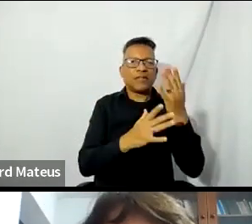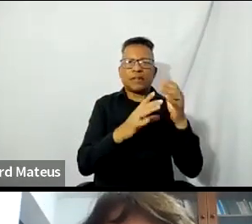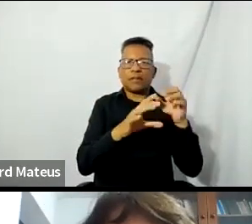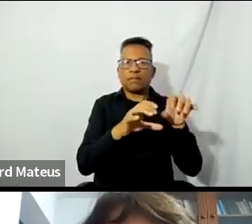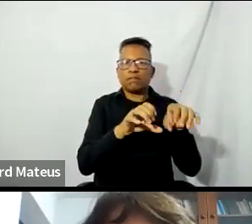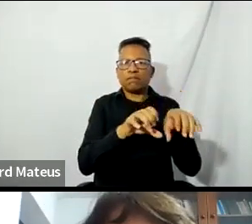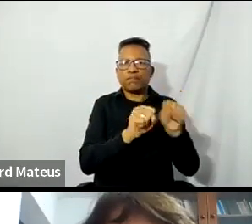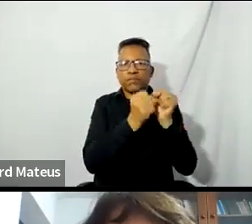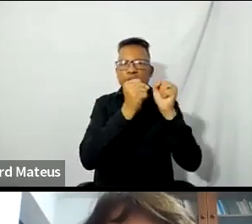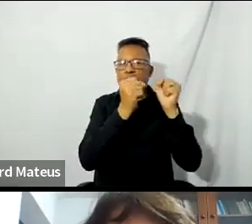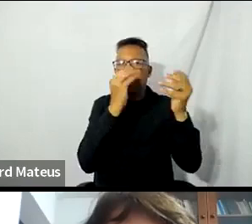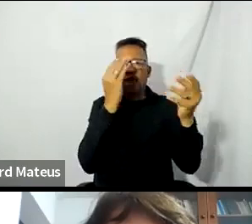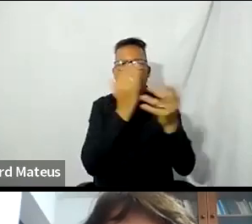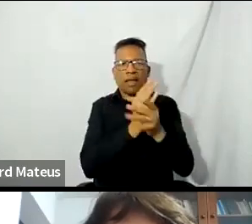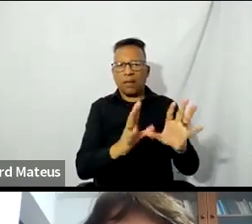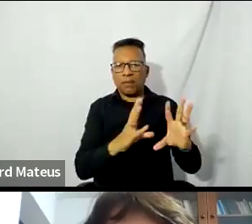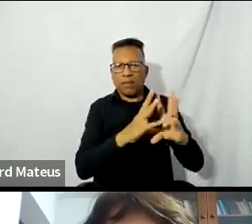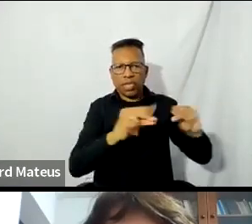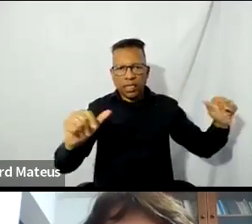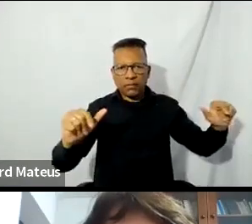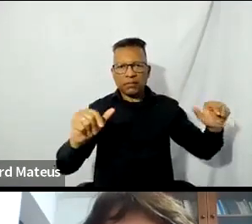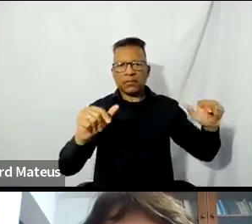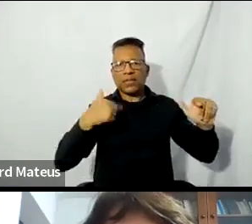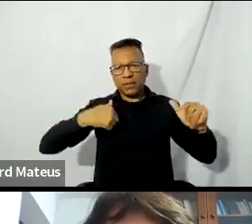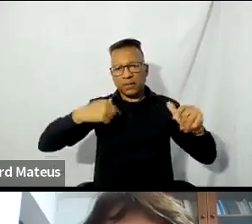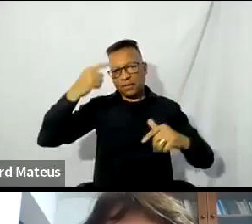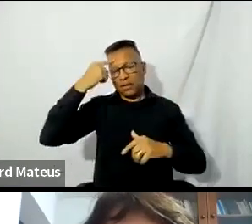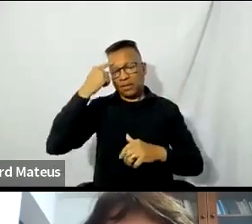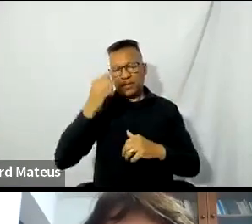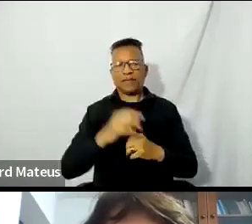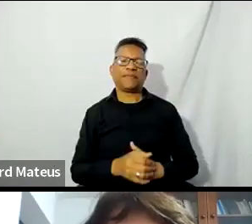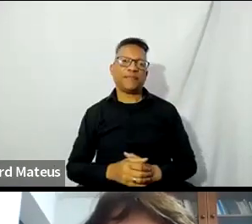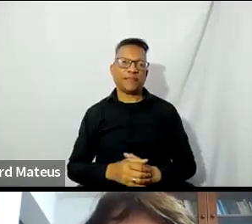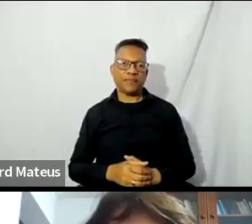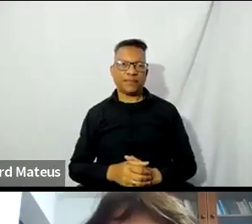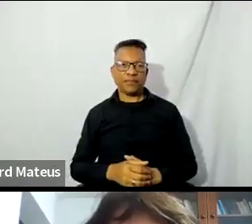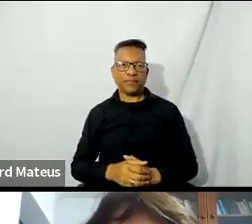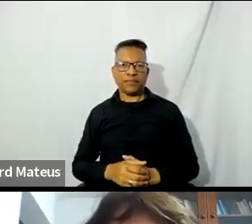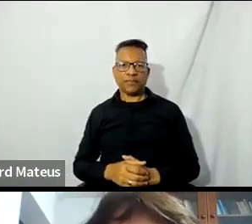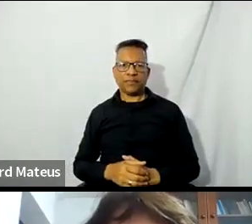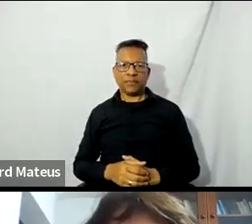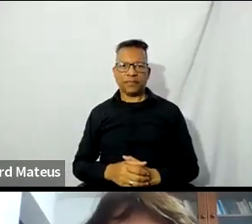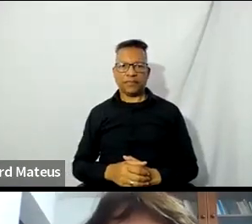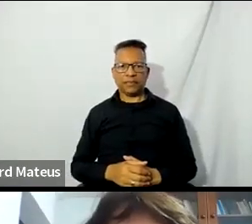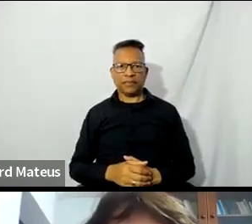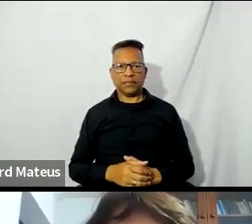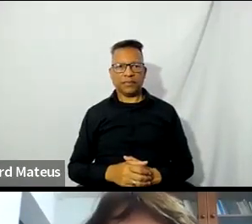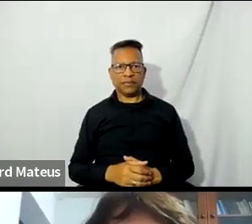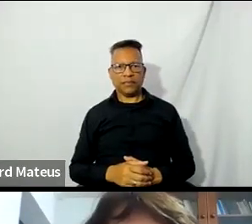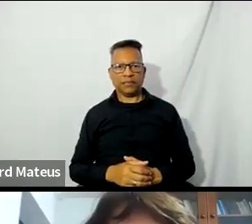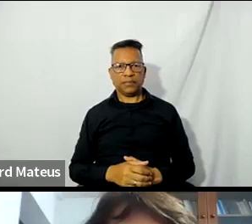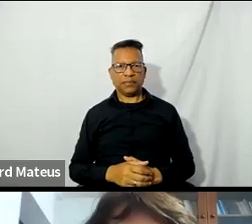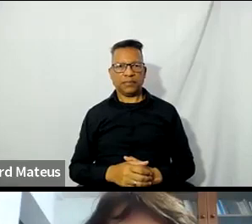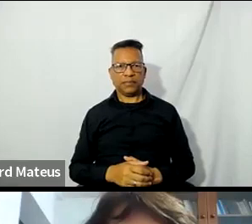my I worked for were, my thoughts were were, my thoughts were clear Yes, thank you. very clear. thanks Yes, thank you very clear. Thank